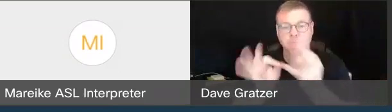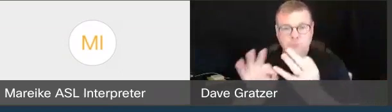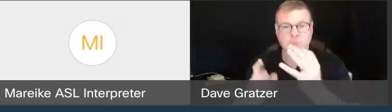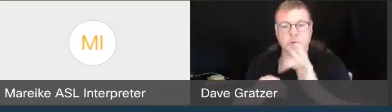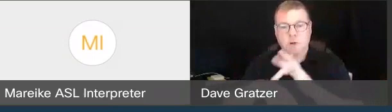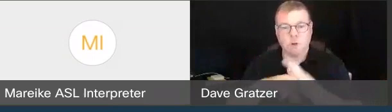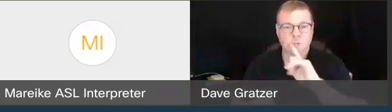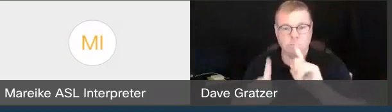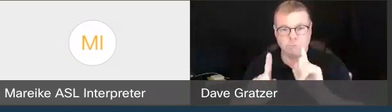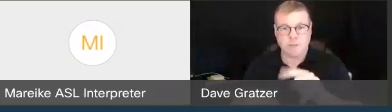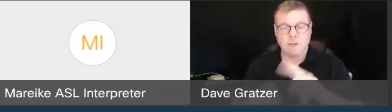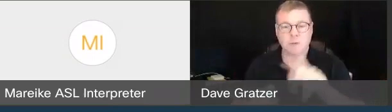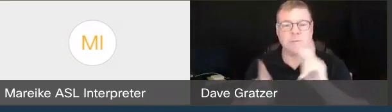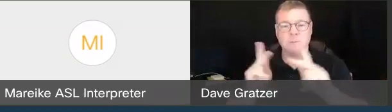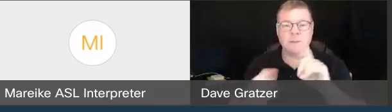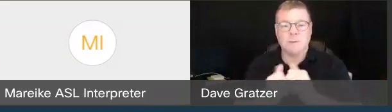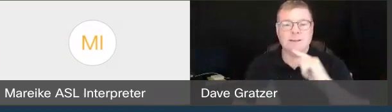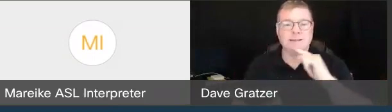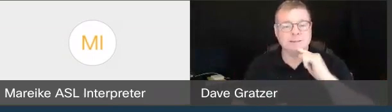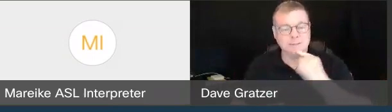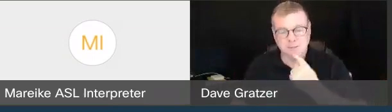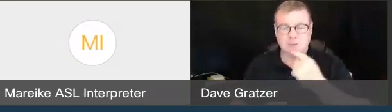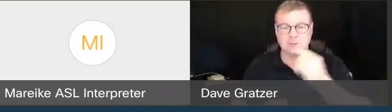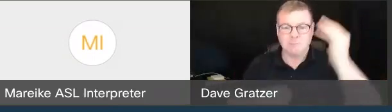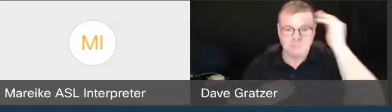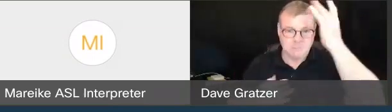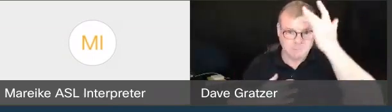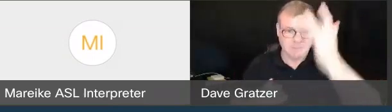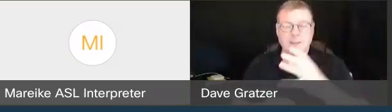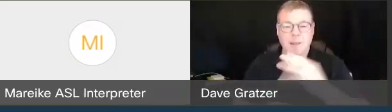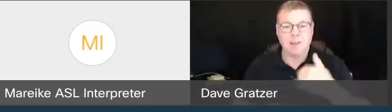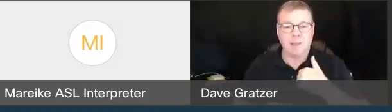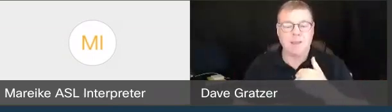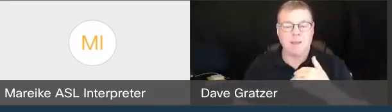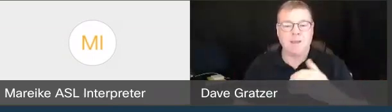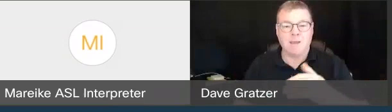for individuals with serious mental illness who have criminal legal system involvement.